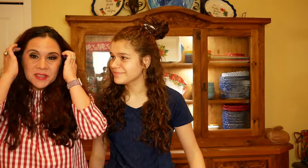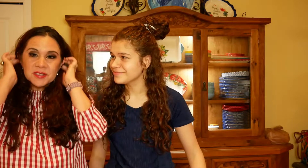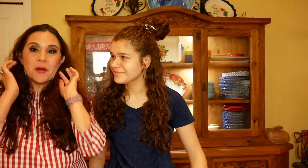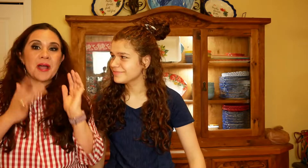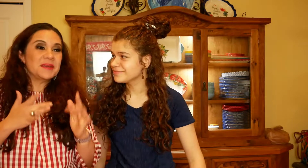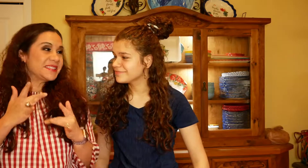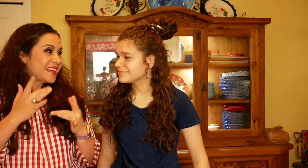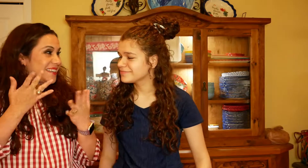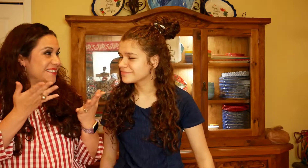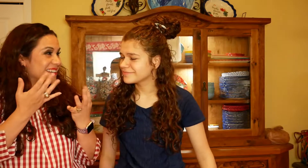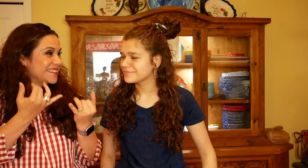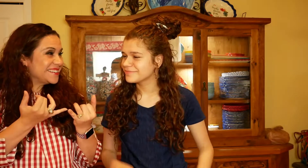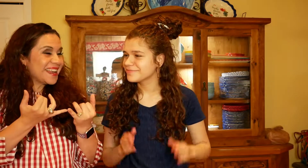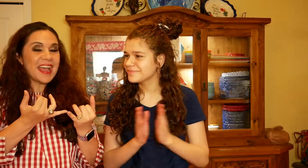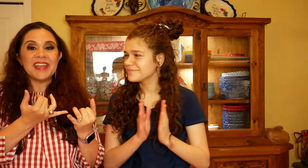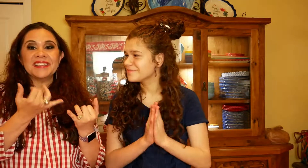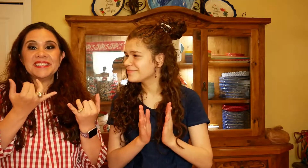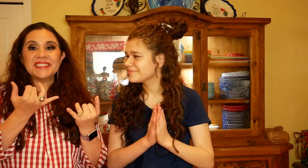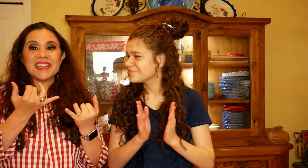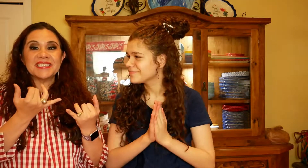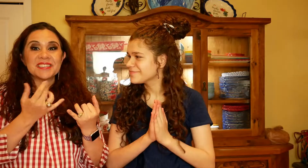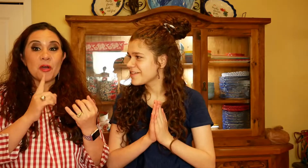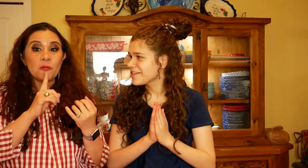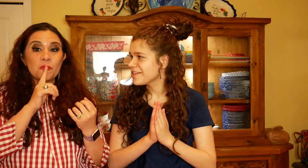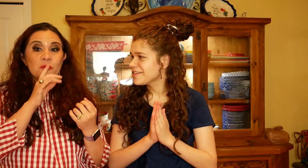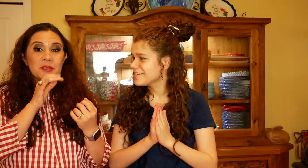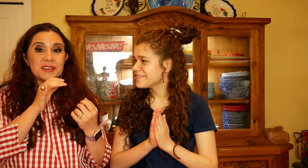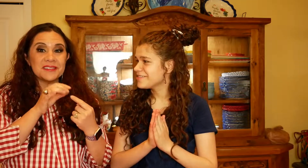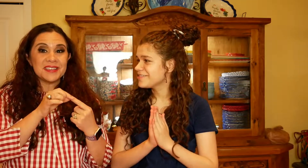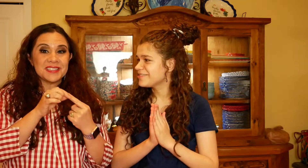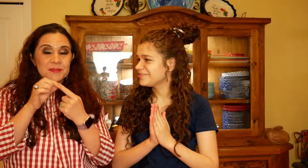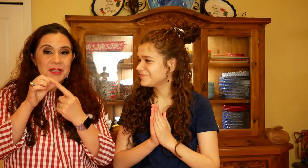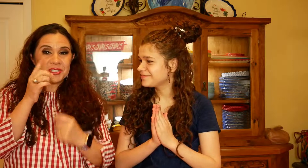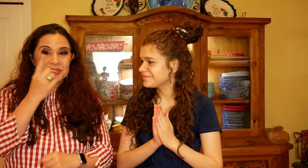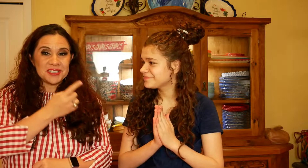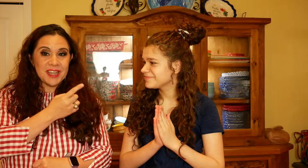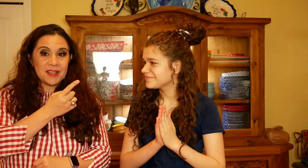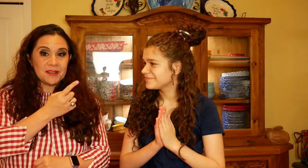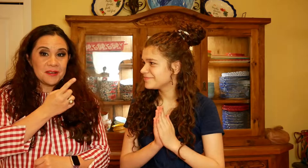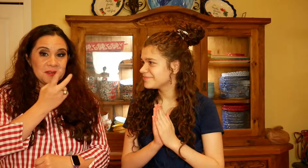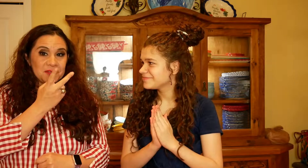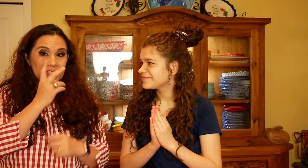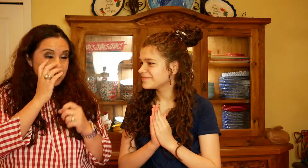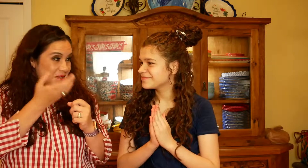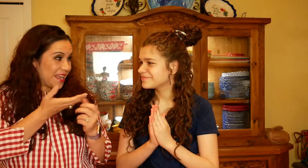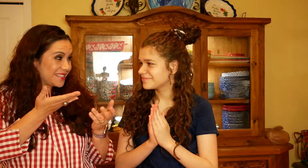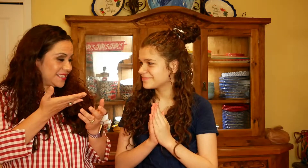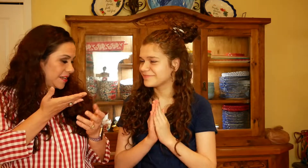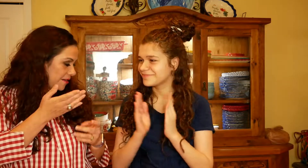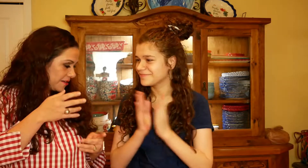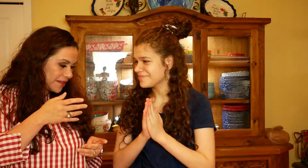so i'm excited you're here today and today is a really special day we have two guests here